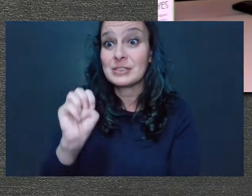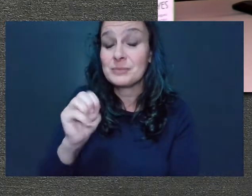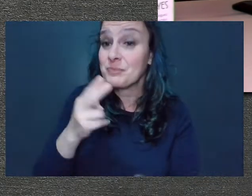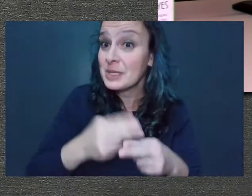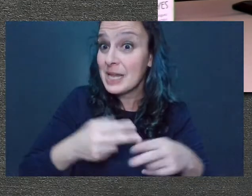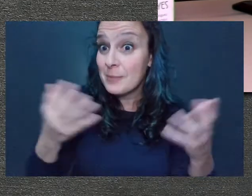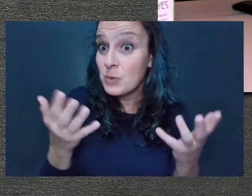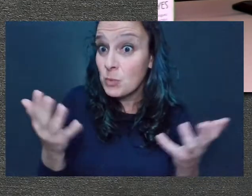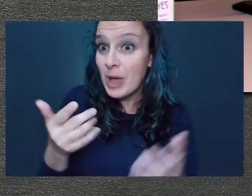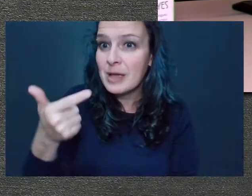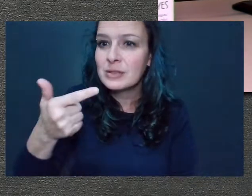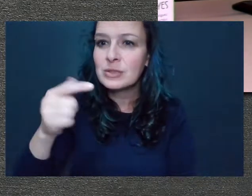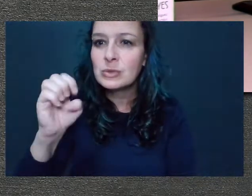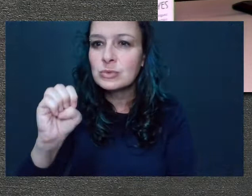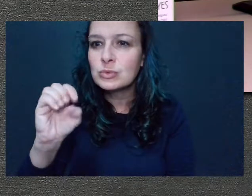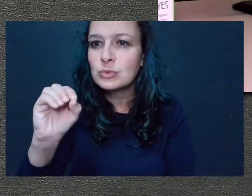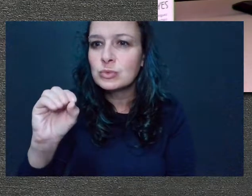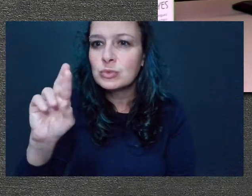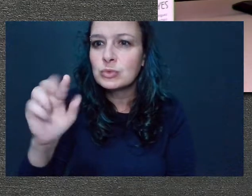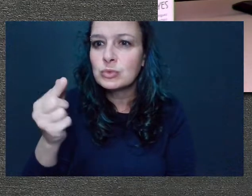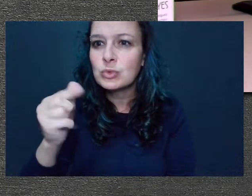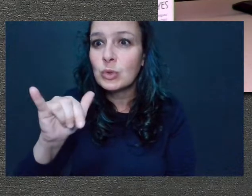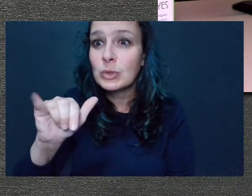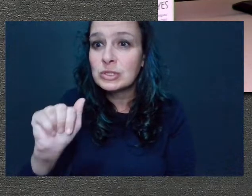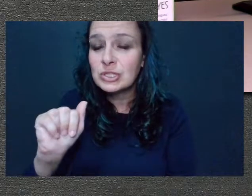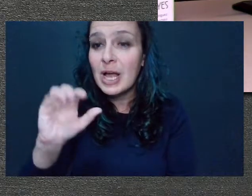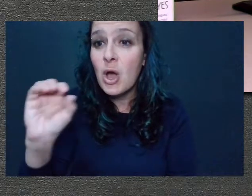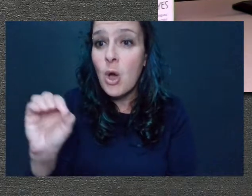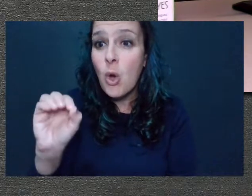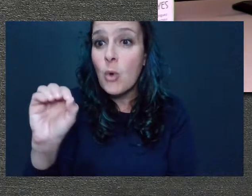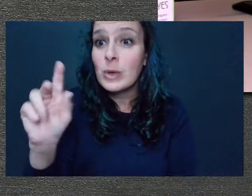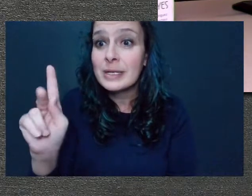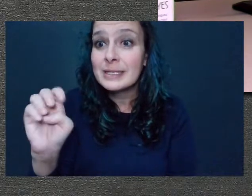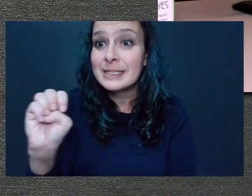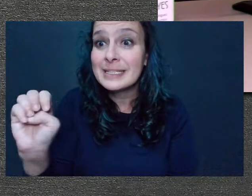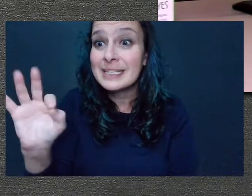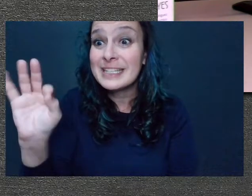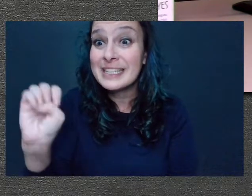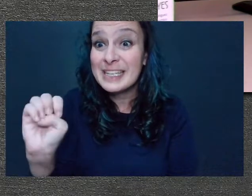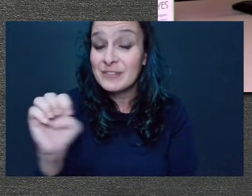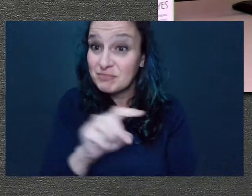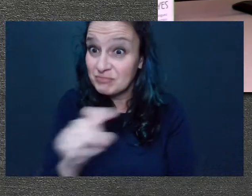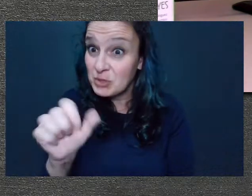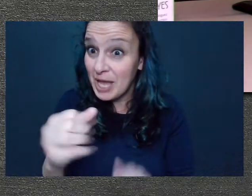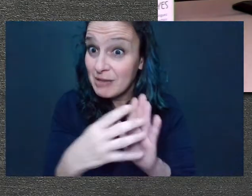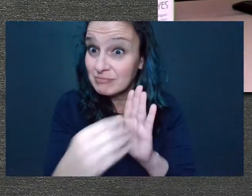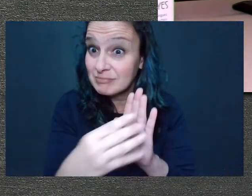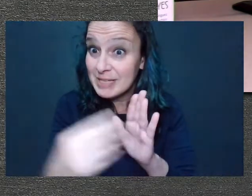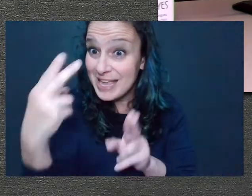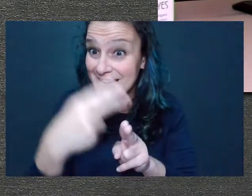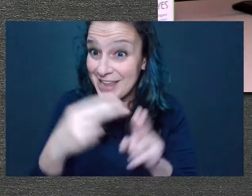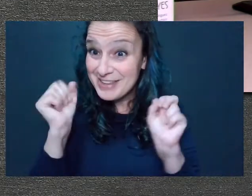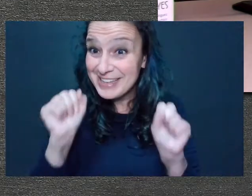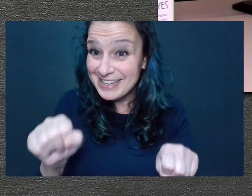Can you say Georgia O'Keeffe? Georgia O'Keeffe. She was a female artist from America,